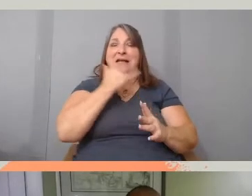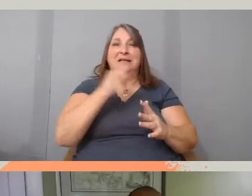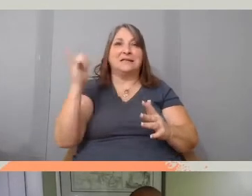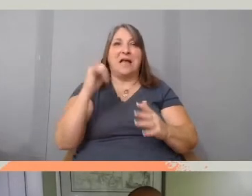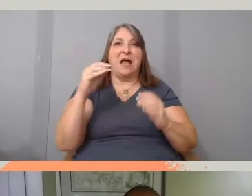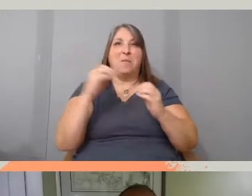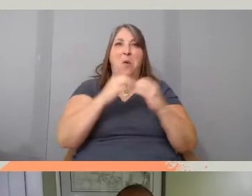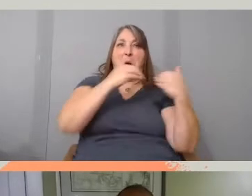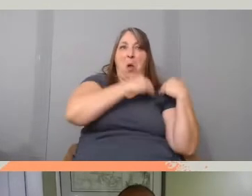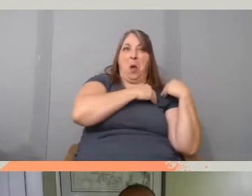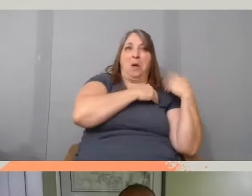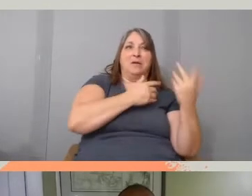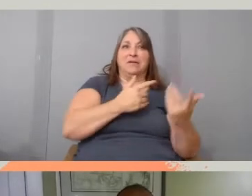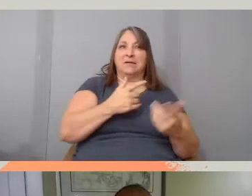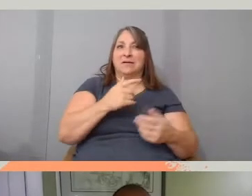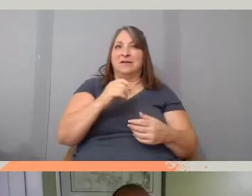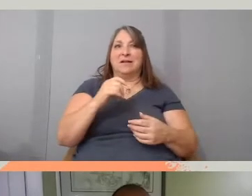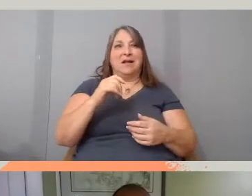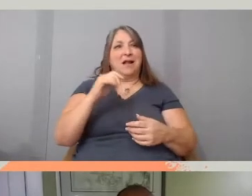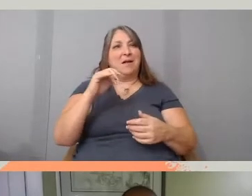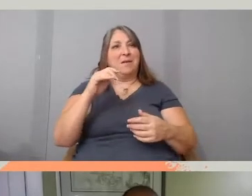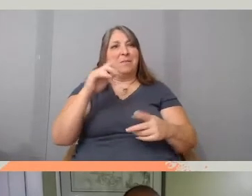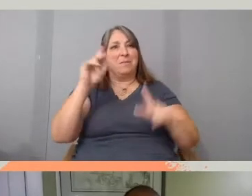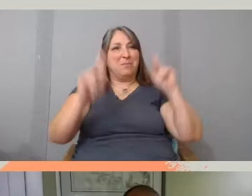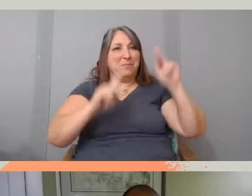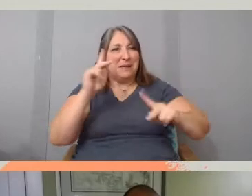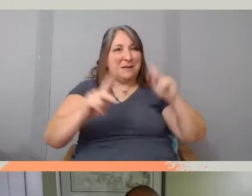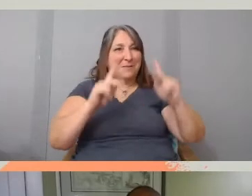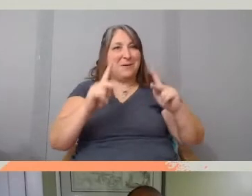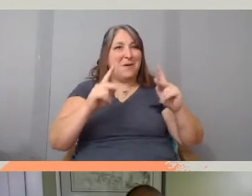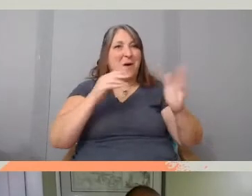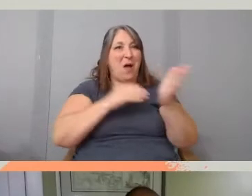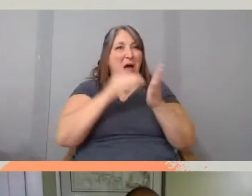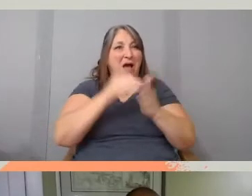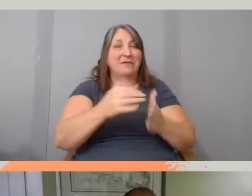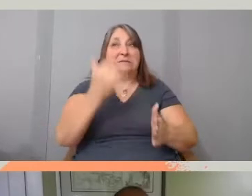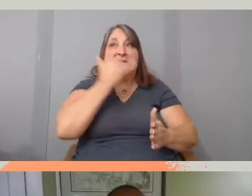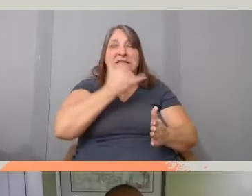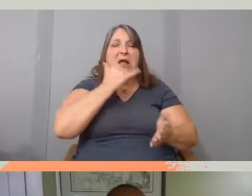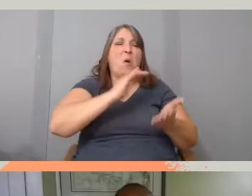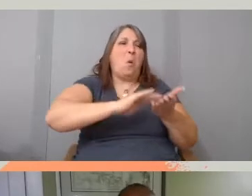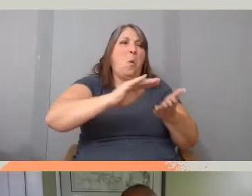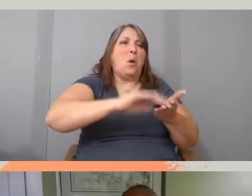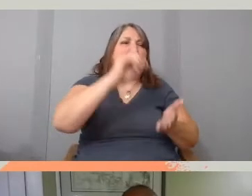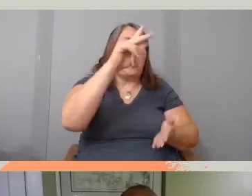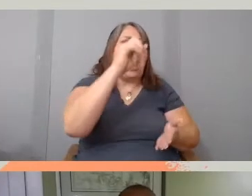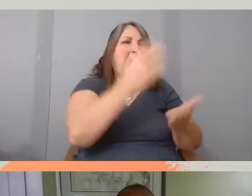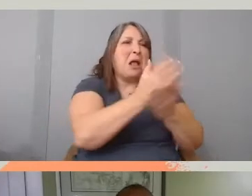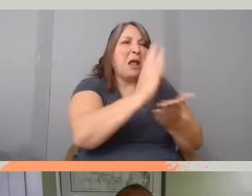You know, like they're not getting the passes that sometimes people are, you know, getting or you can't cozy up because you didn't go to Harvard